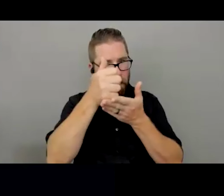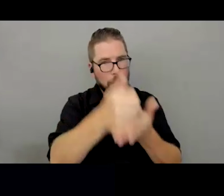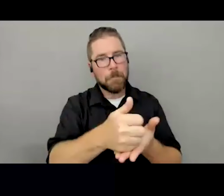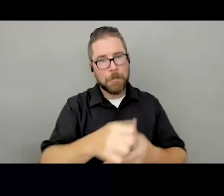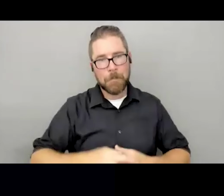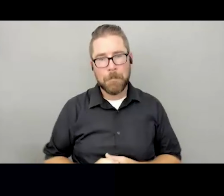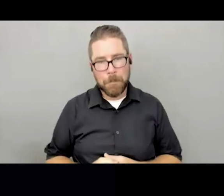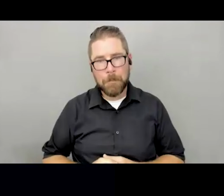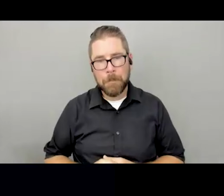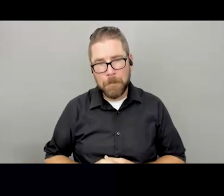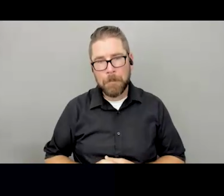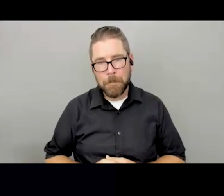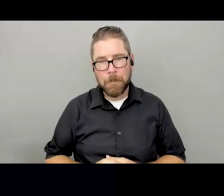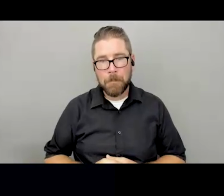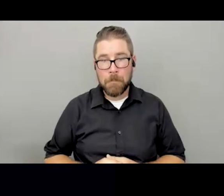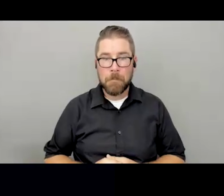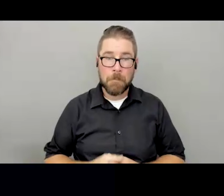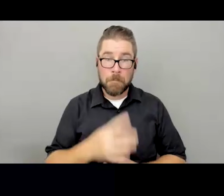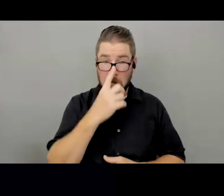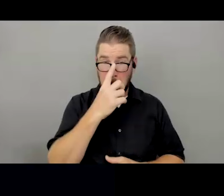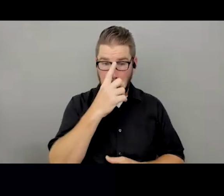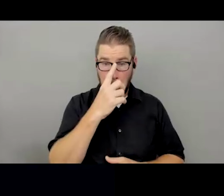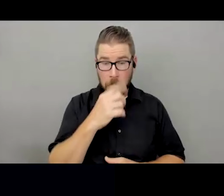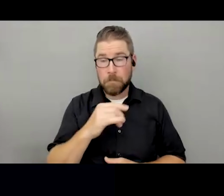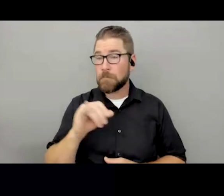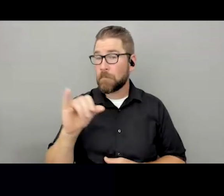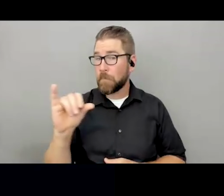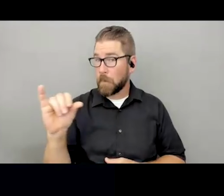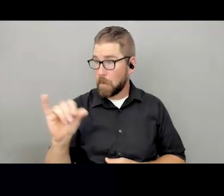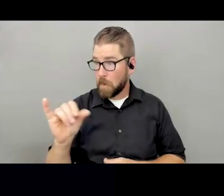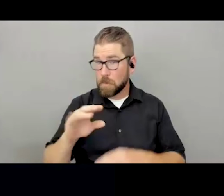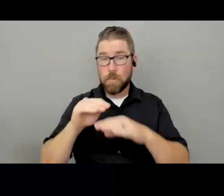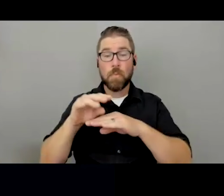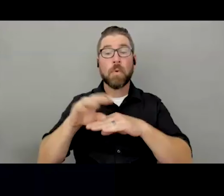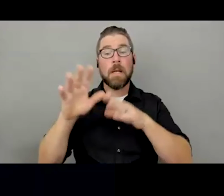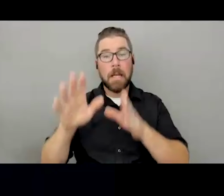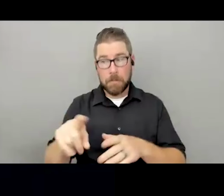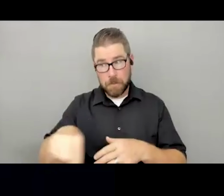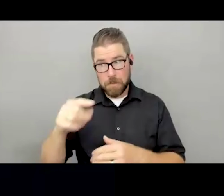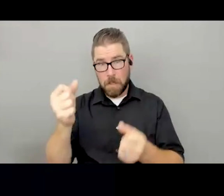faculty get inundated with their work and so do counselors as well. So what we're trying to do is reduce that inundation